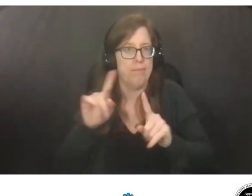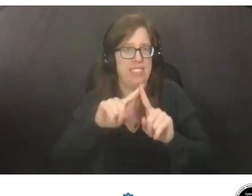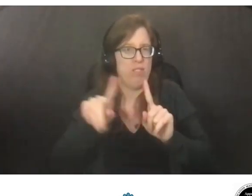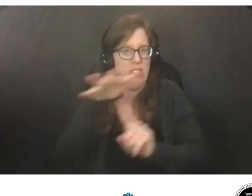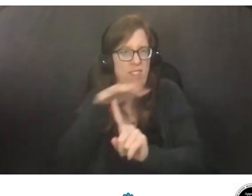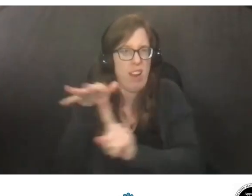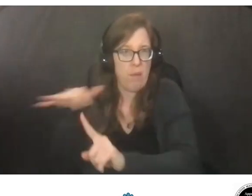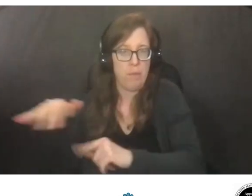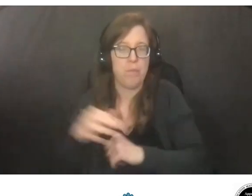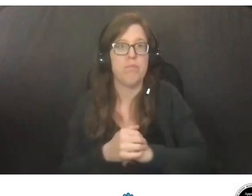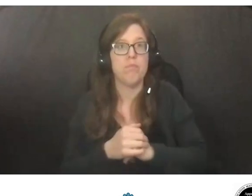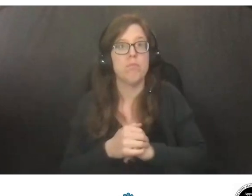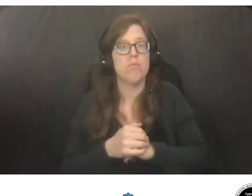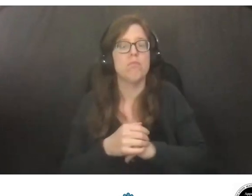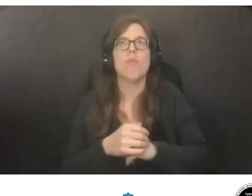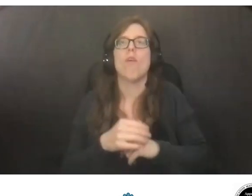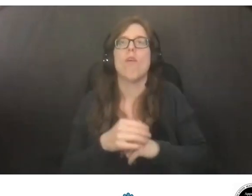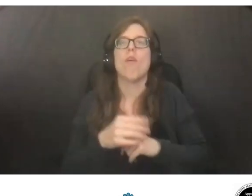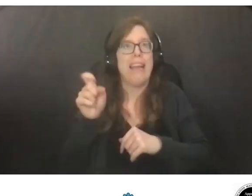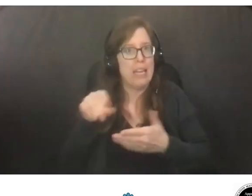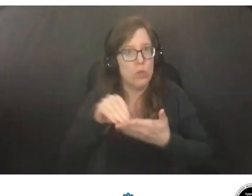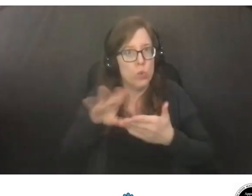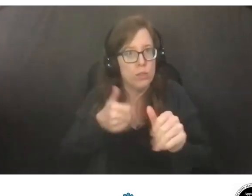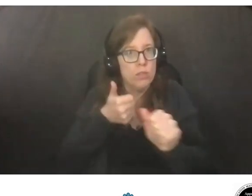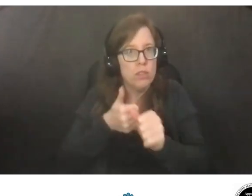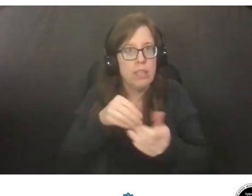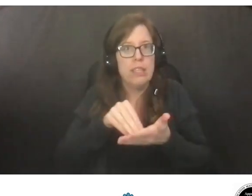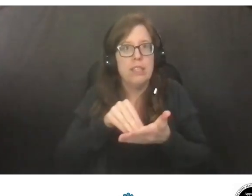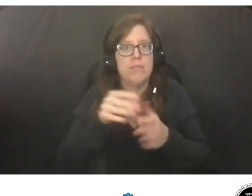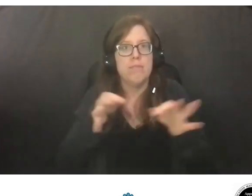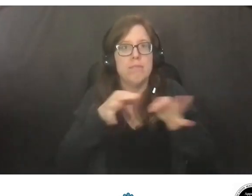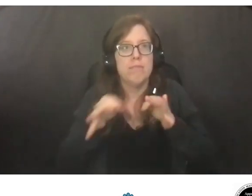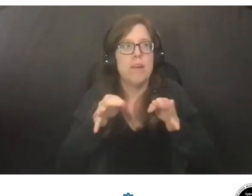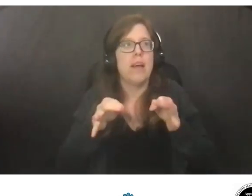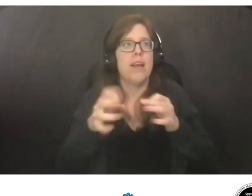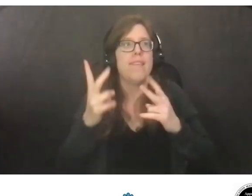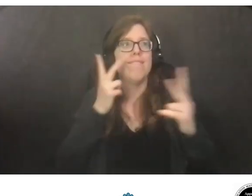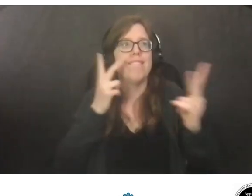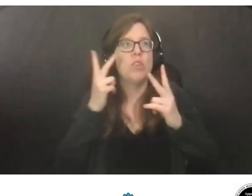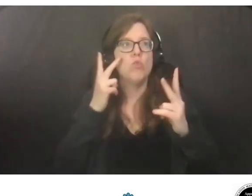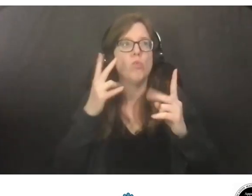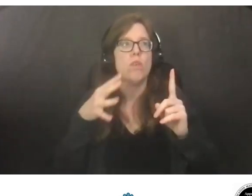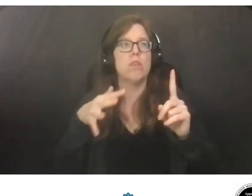Can the student explain the need for visual and/or environmental cues to be